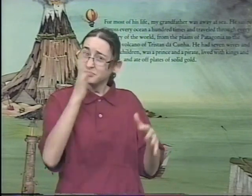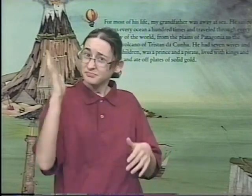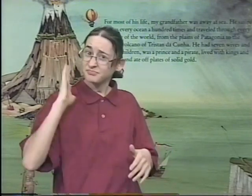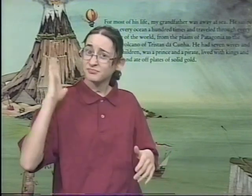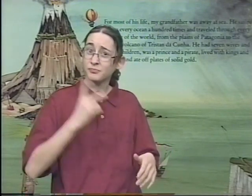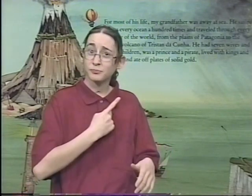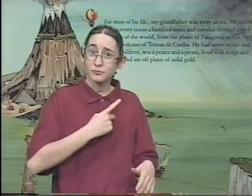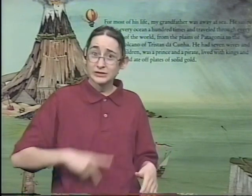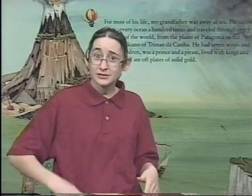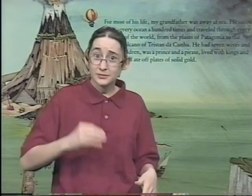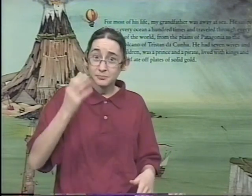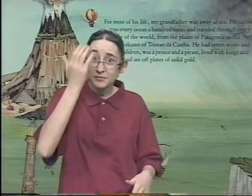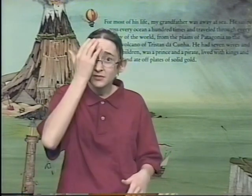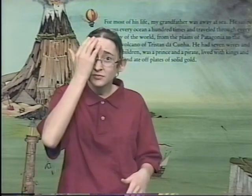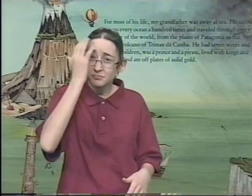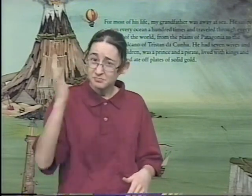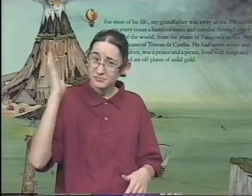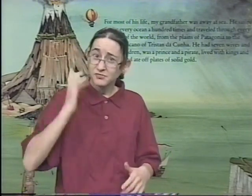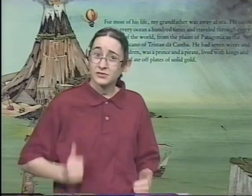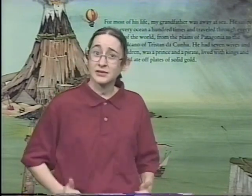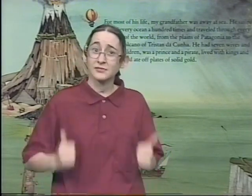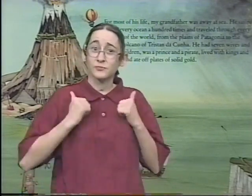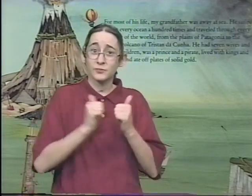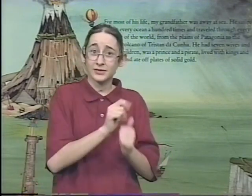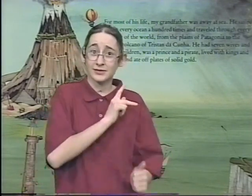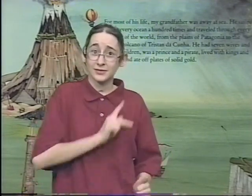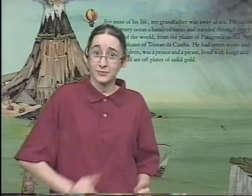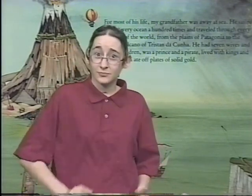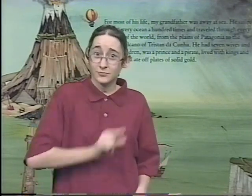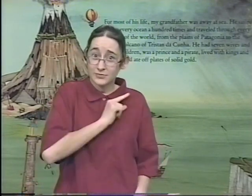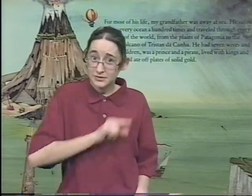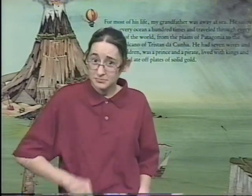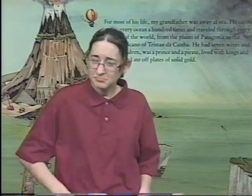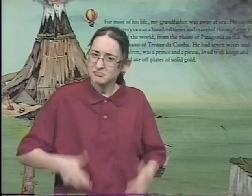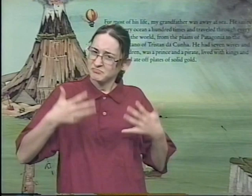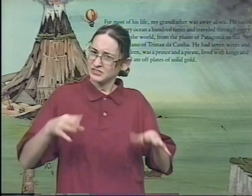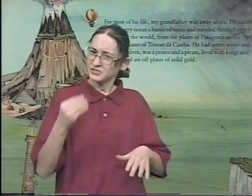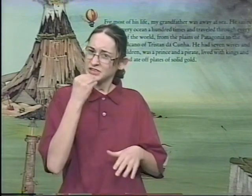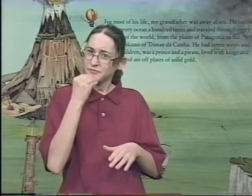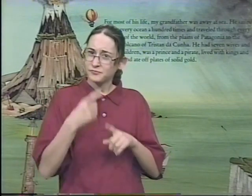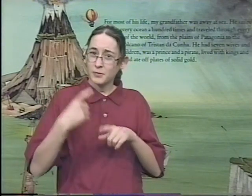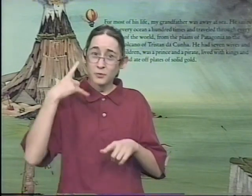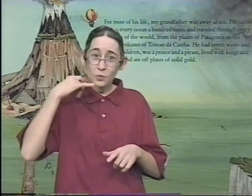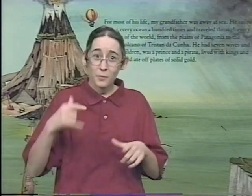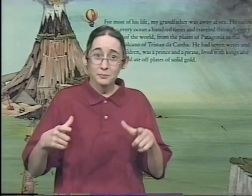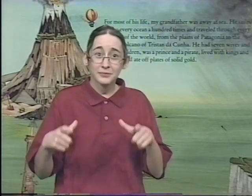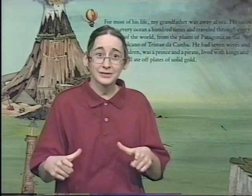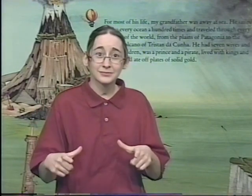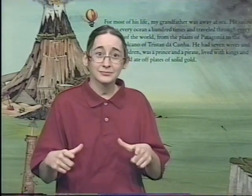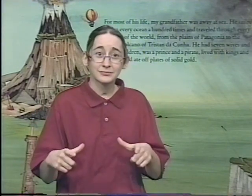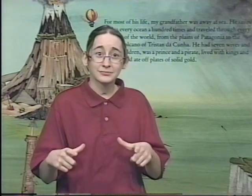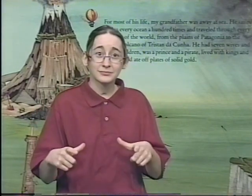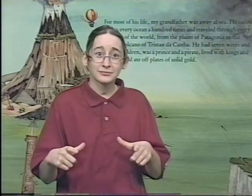was a prince and a pirate, lived with kings and queens, and ate off plates of solid gold.